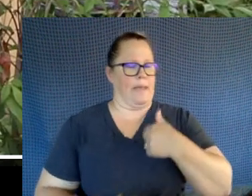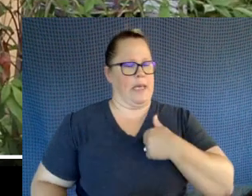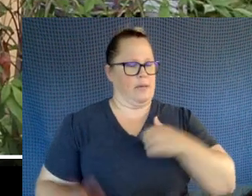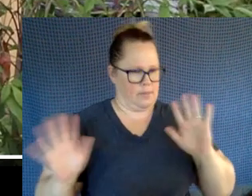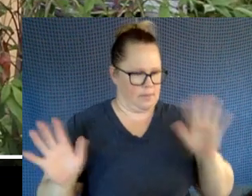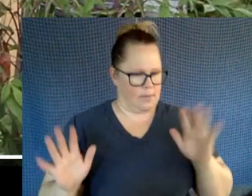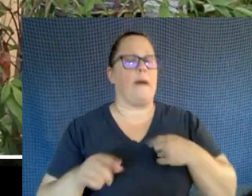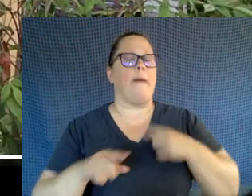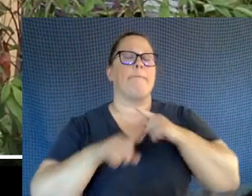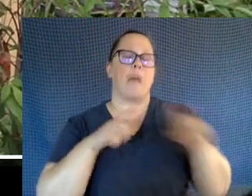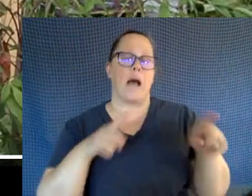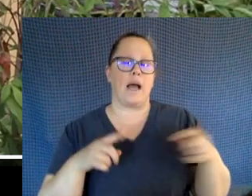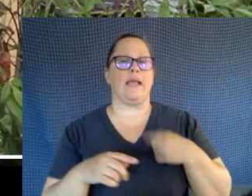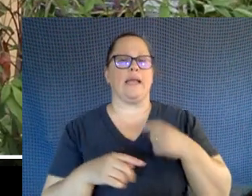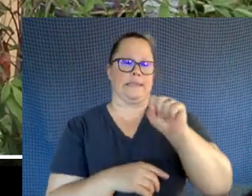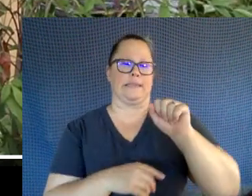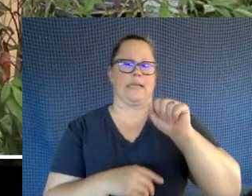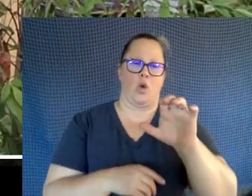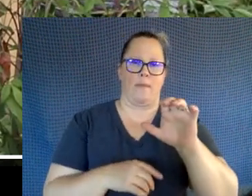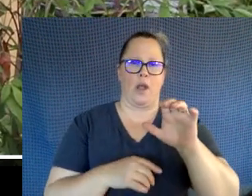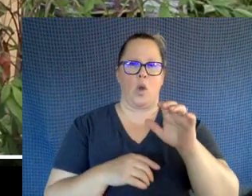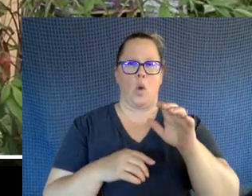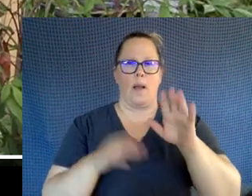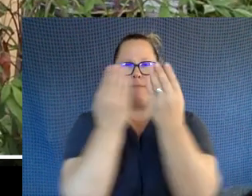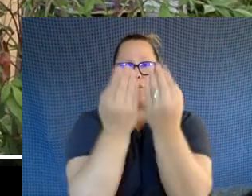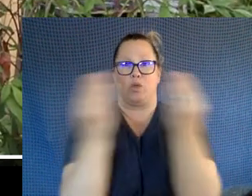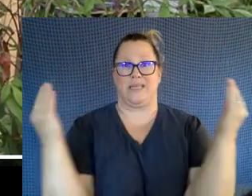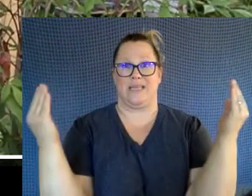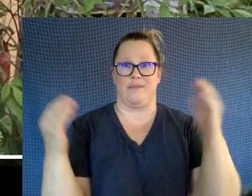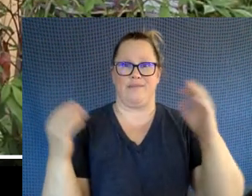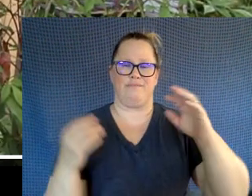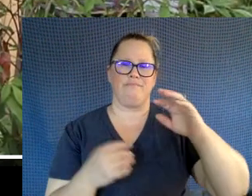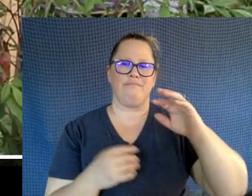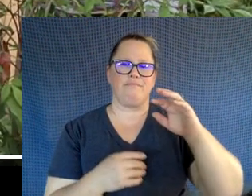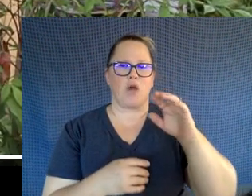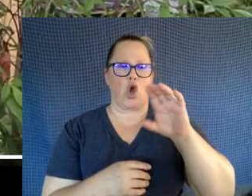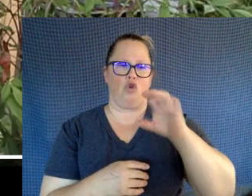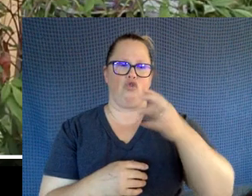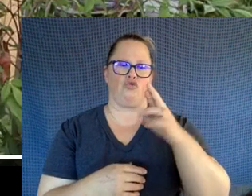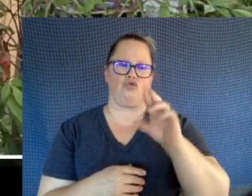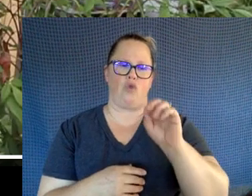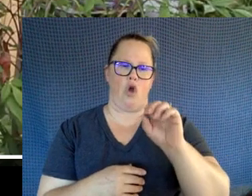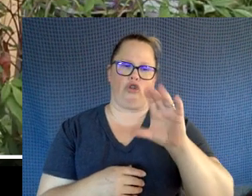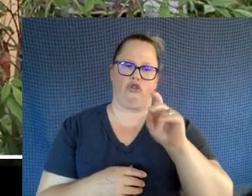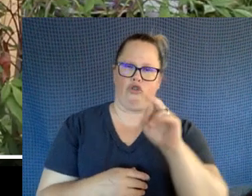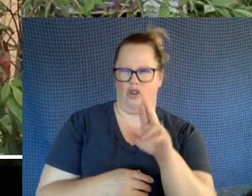in Sacramento City. So when you can get out and about again visit the Crocker